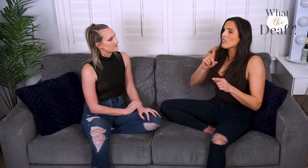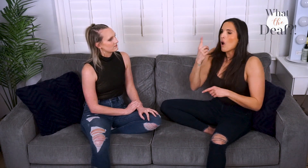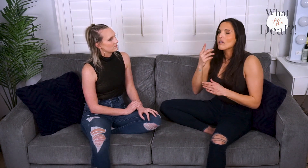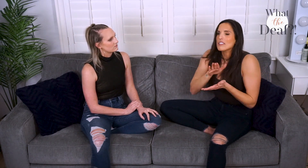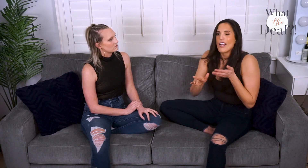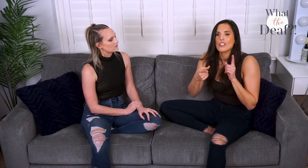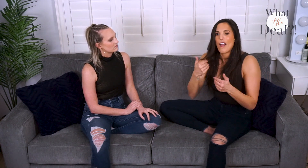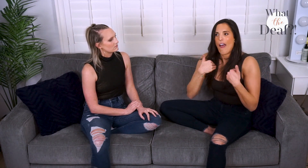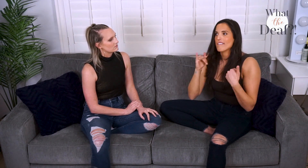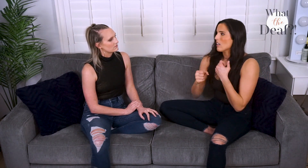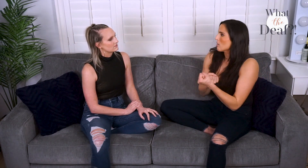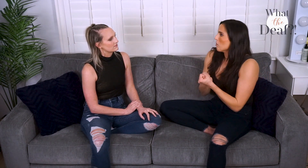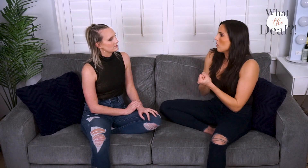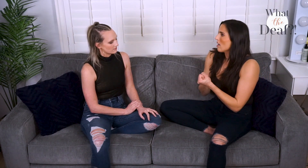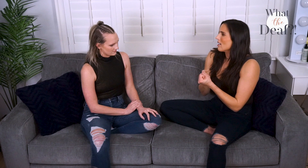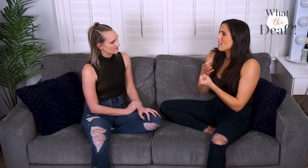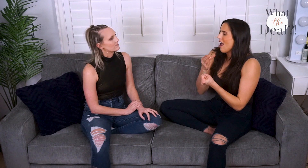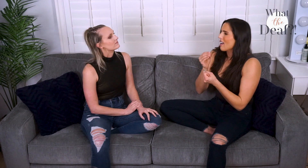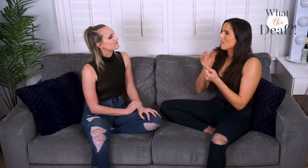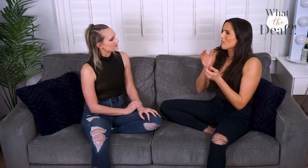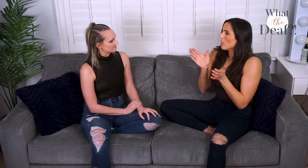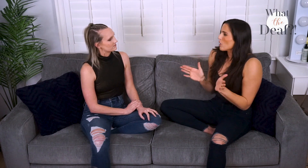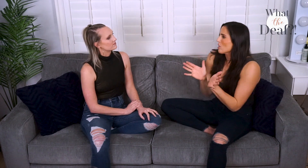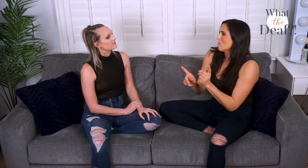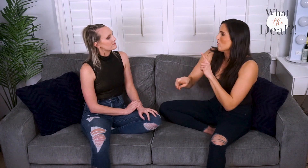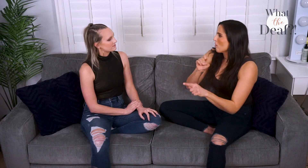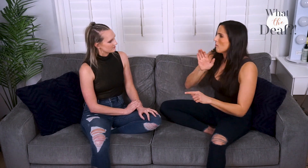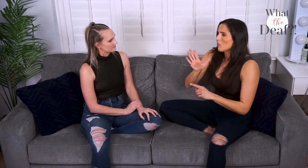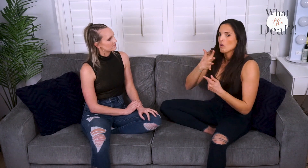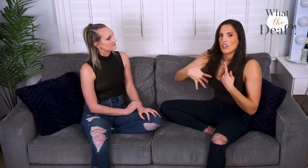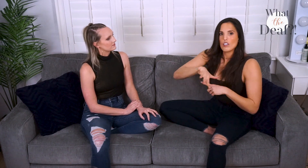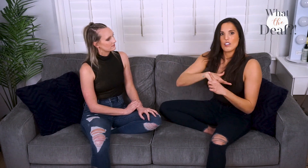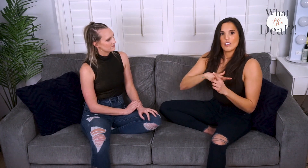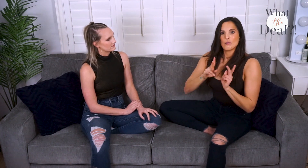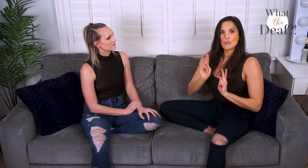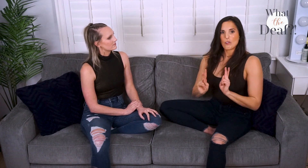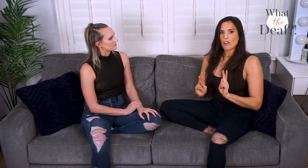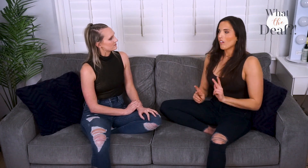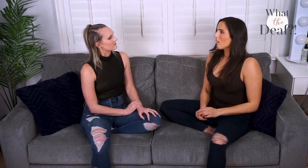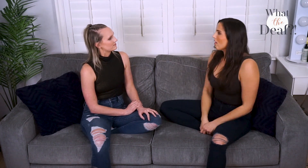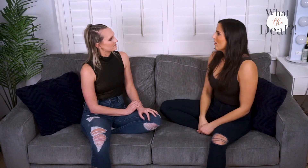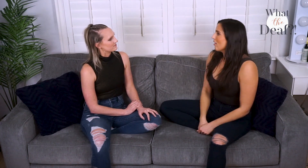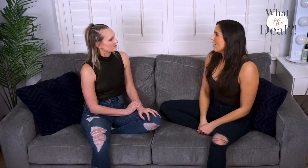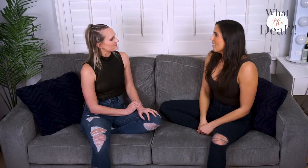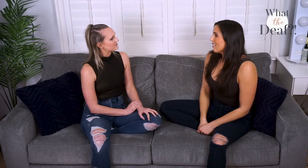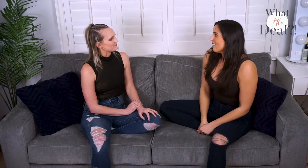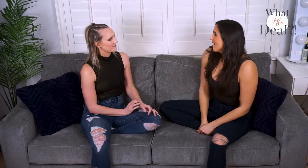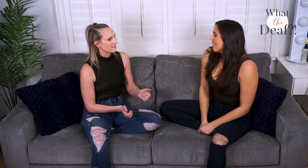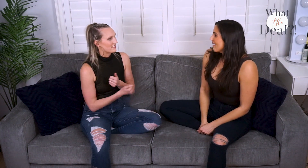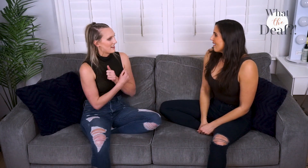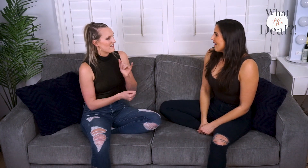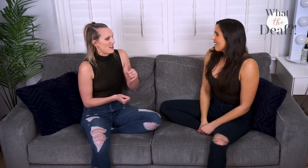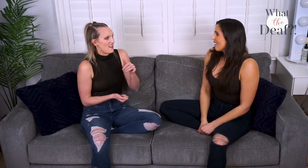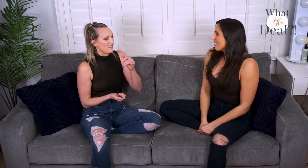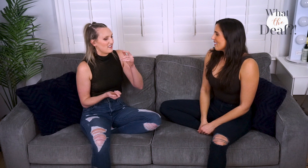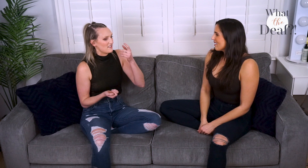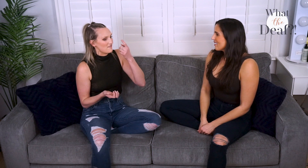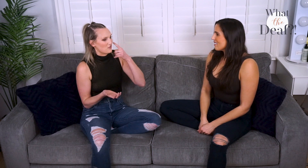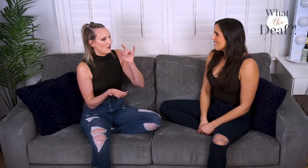but it's always nice to have support and encouragement from the people you surround yourself with. I love that,